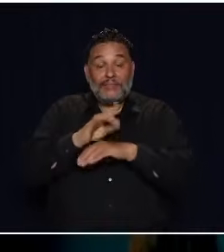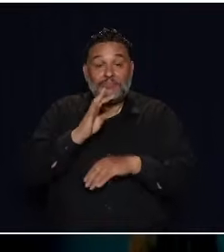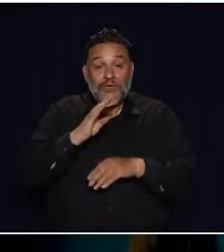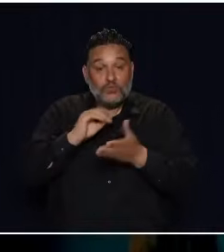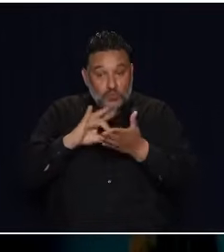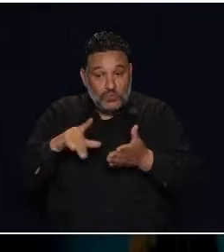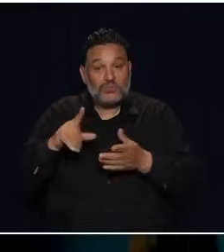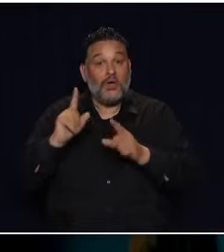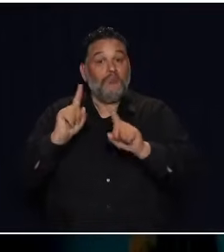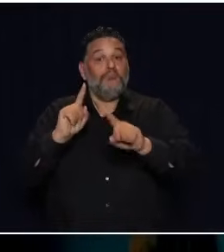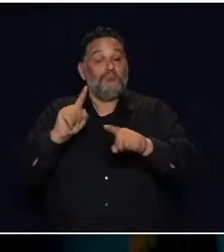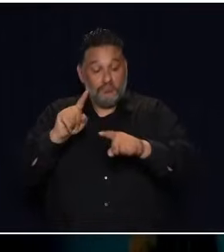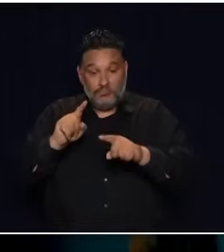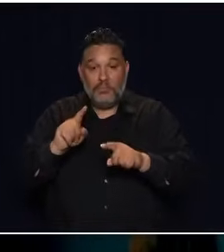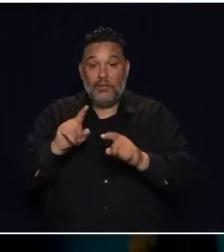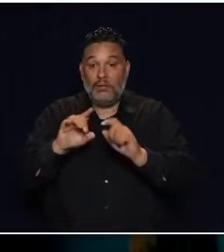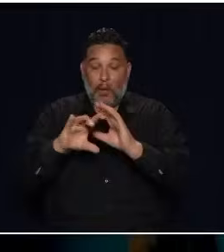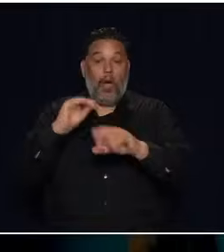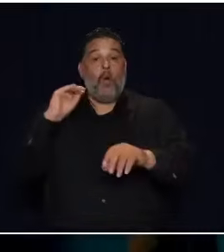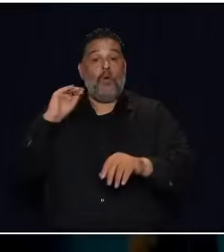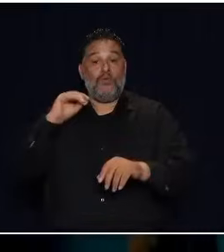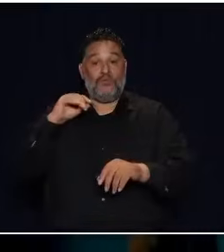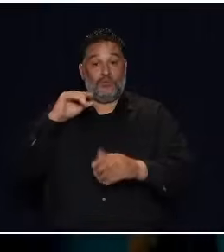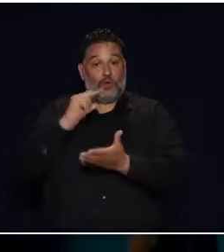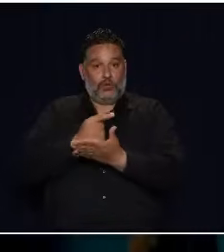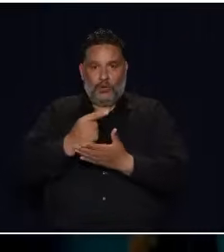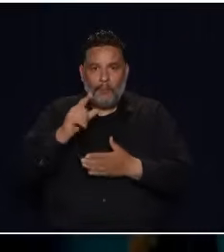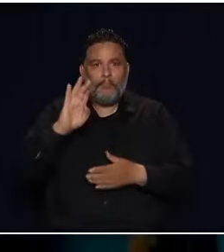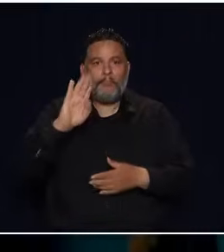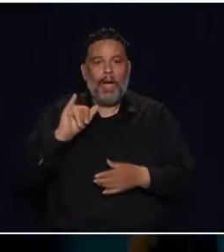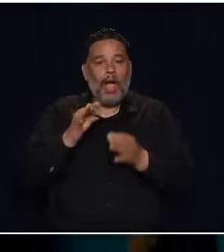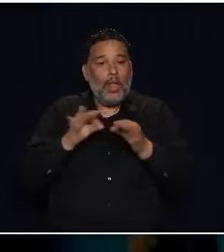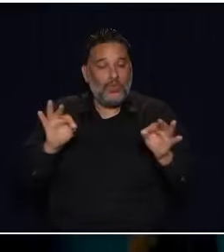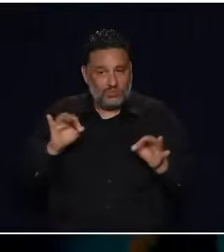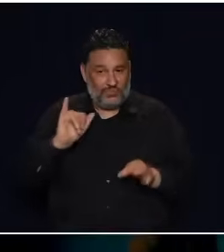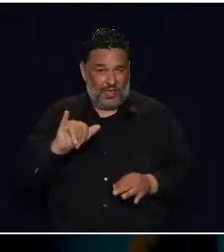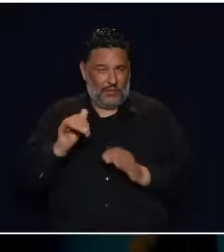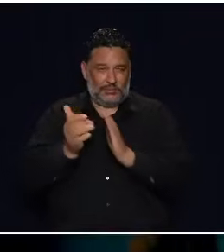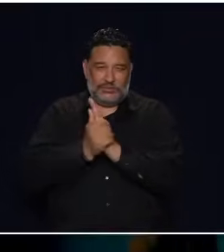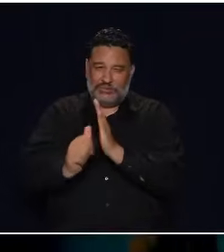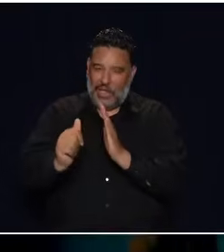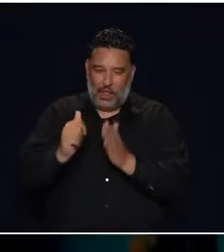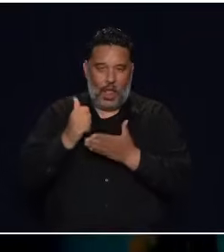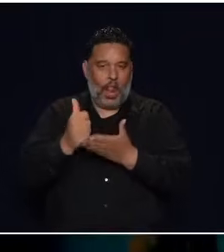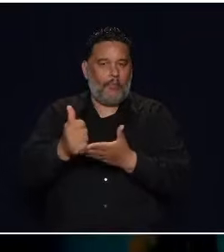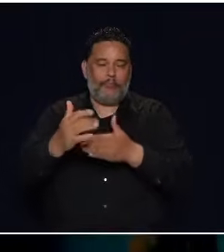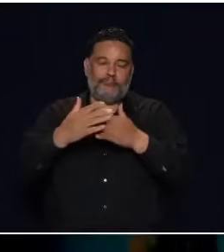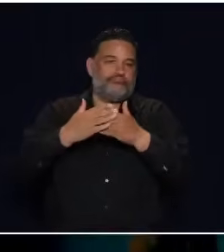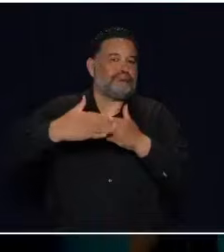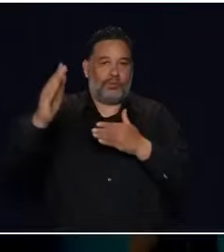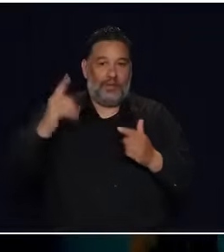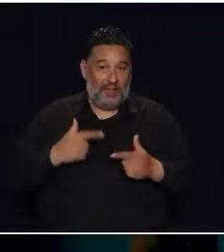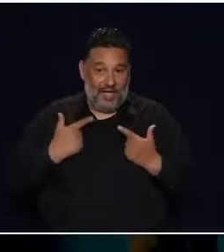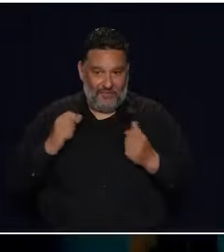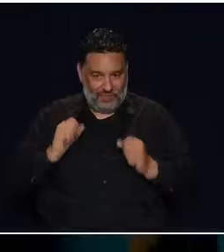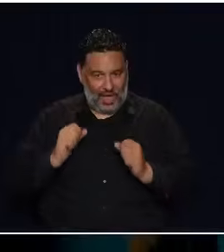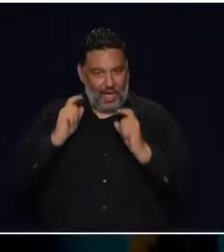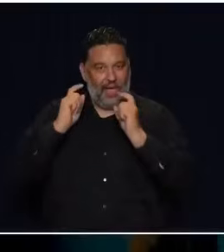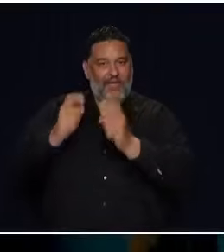OSBORNE SCHOOL DISTRICT HAS A DUAL LANGUAGE PROGRAM THOSE